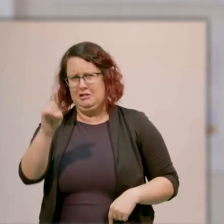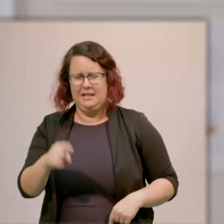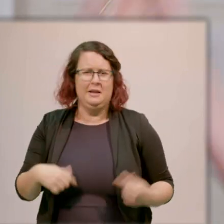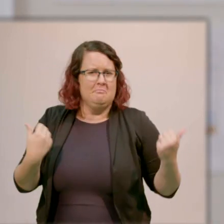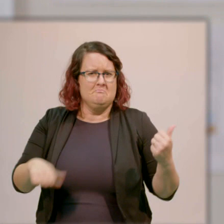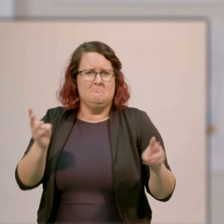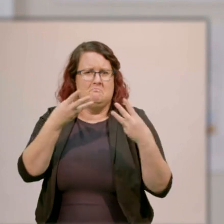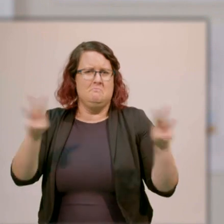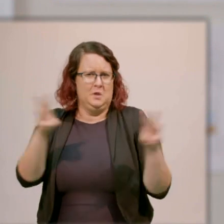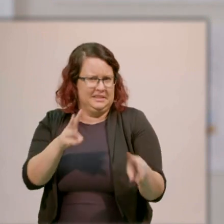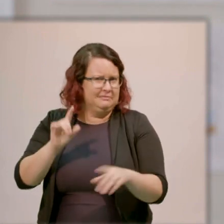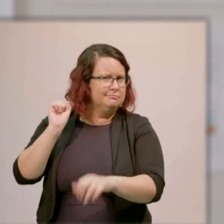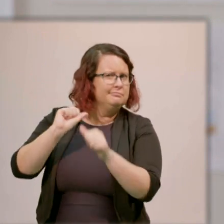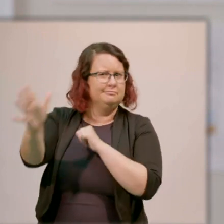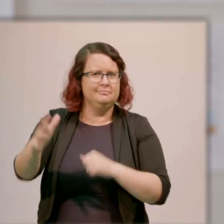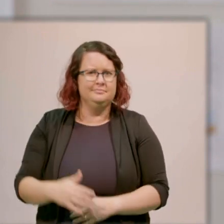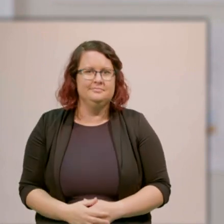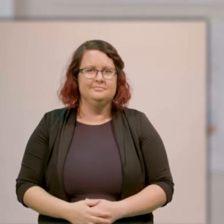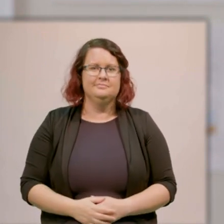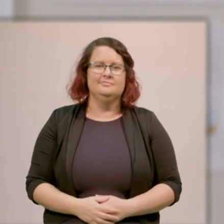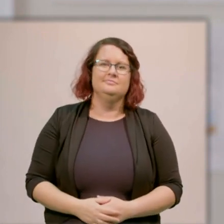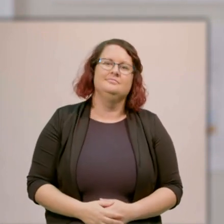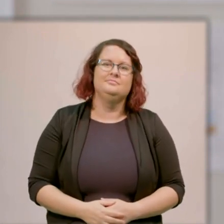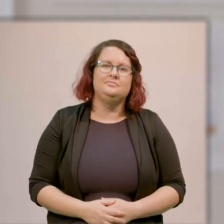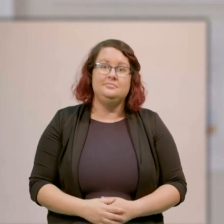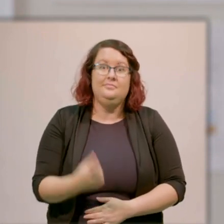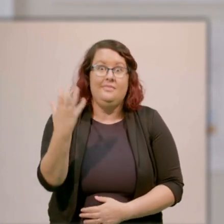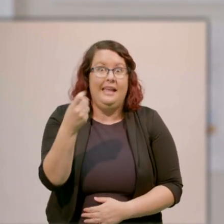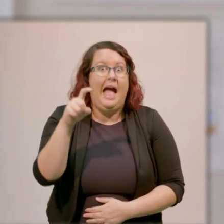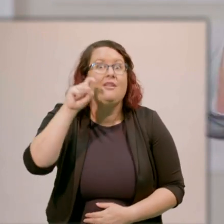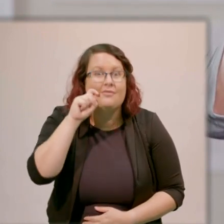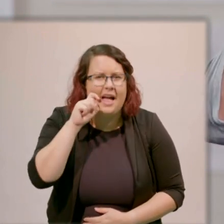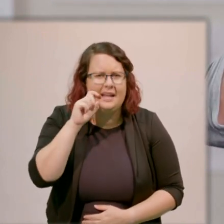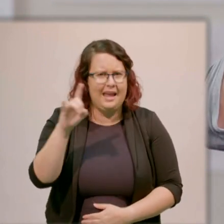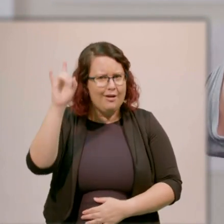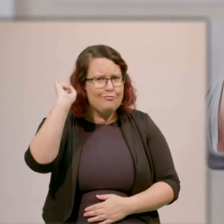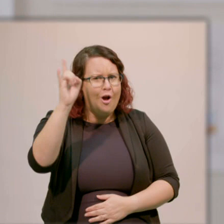and is busting the stereotype, in more ways than one. Have fun and rock on!